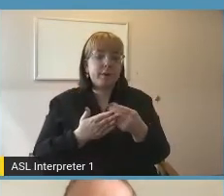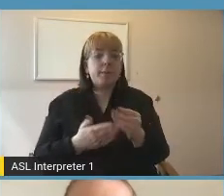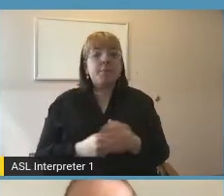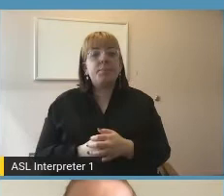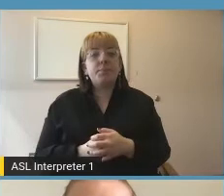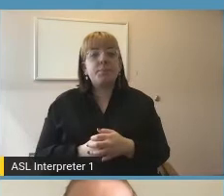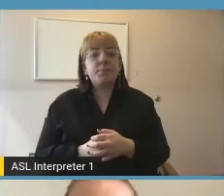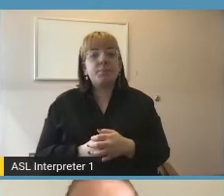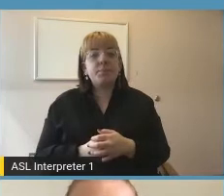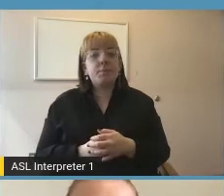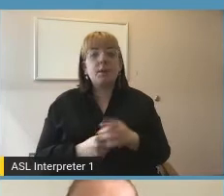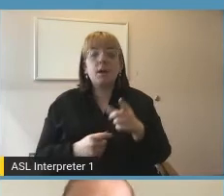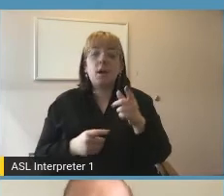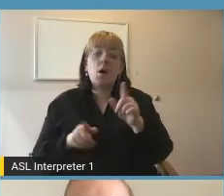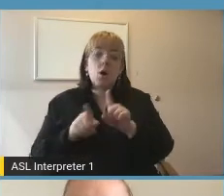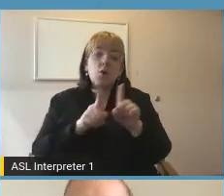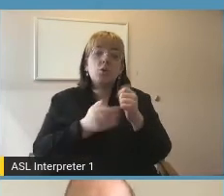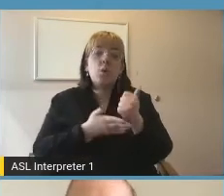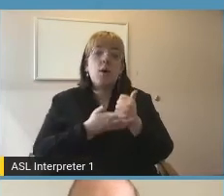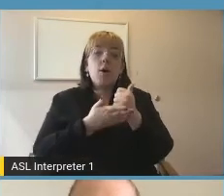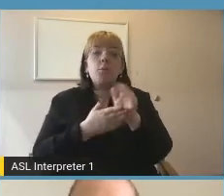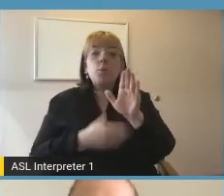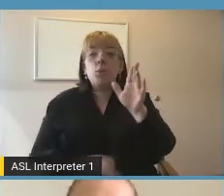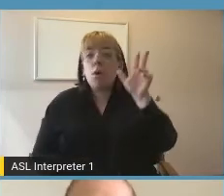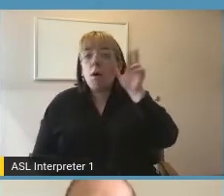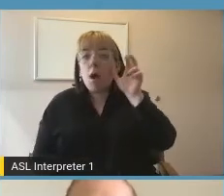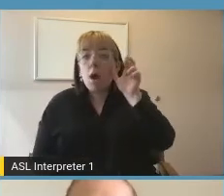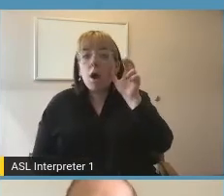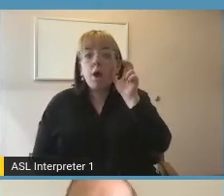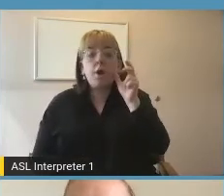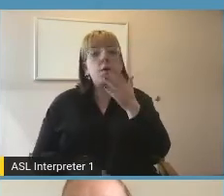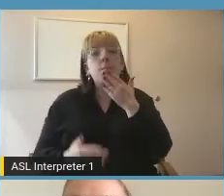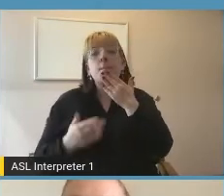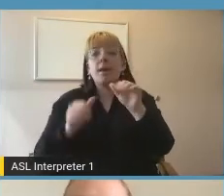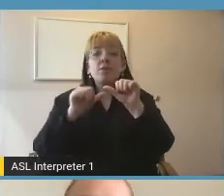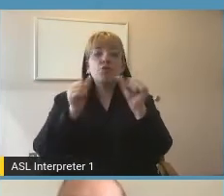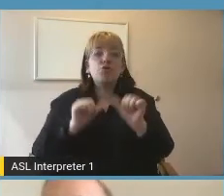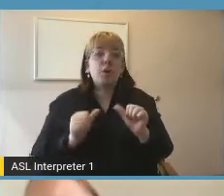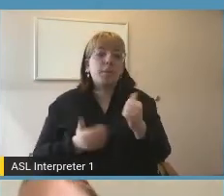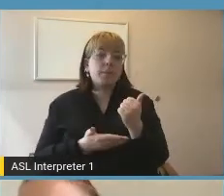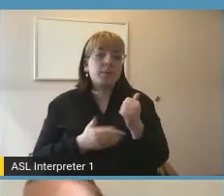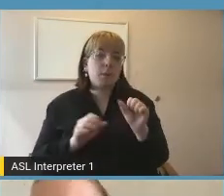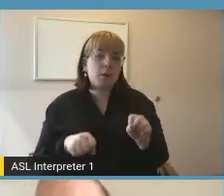get your audio in as good a shape as possible before you start cutting and pasting and putting